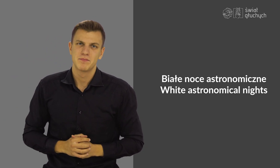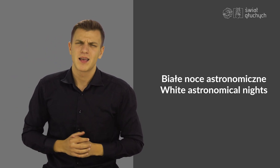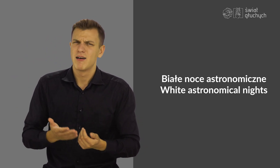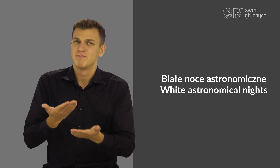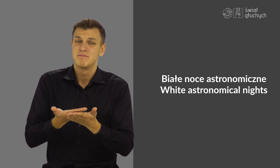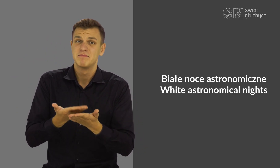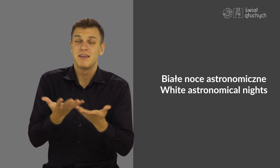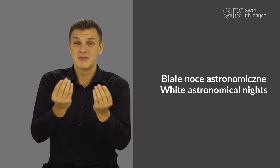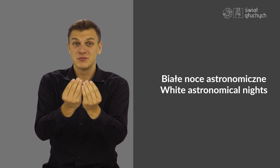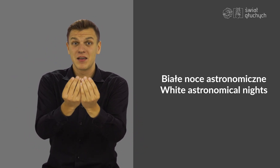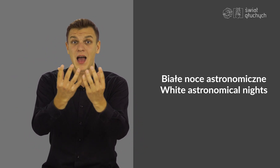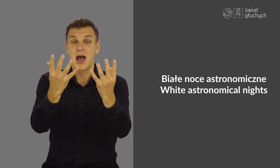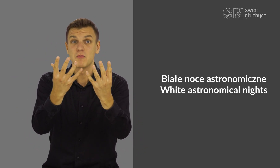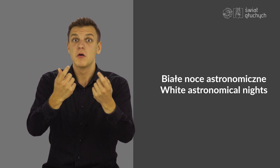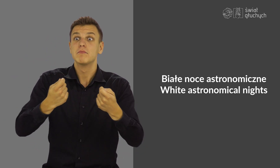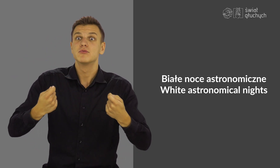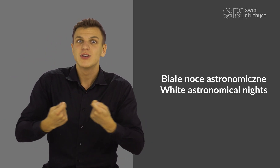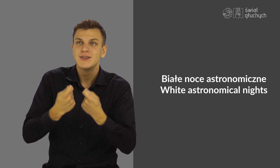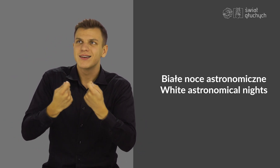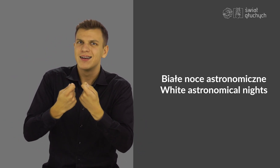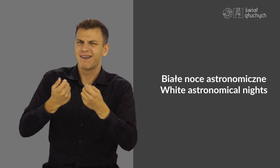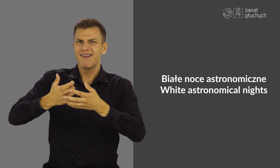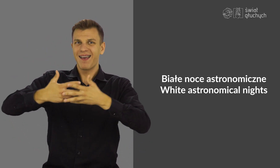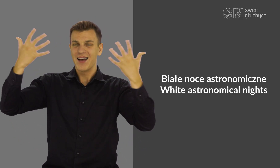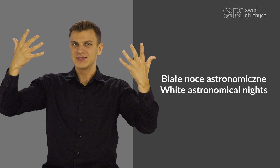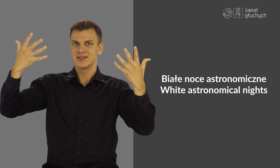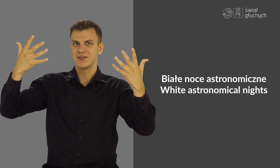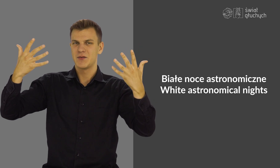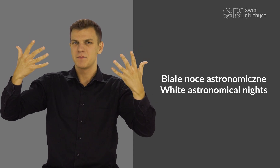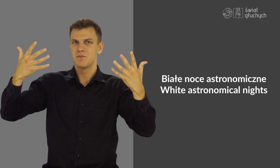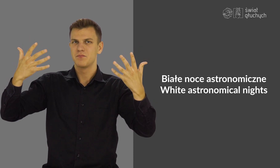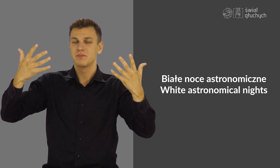It's simply too bright there.